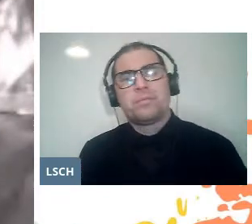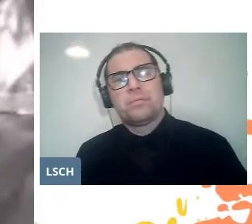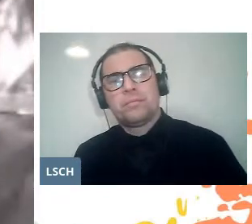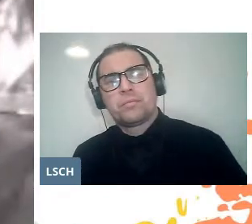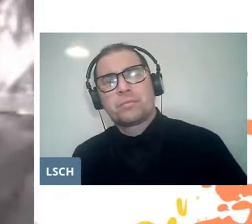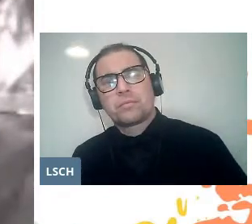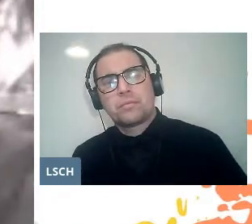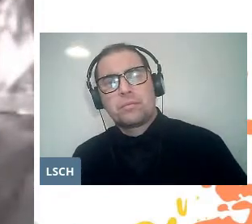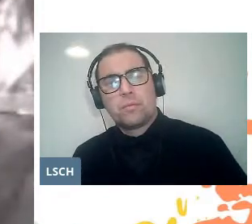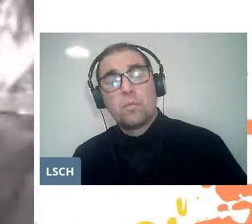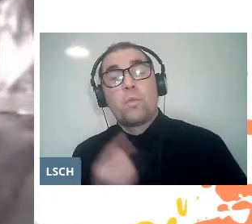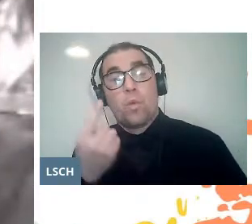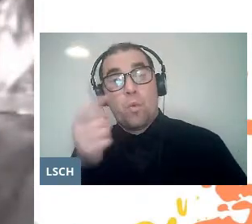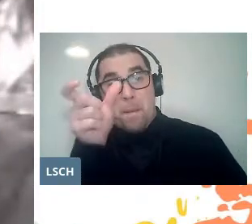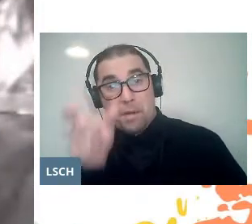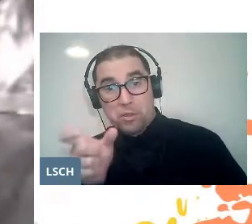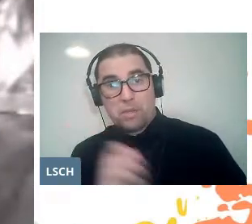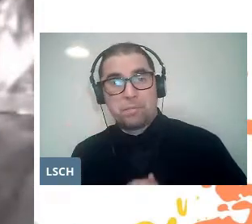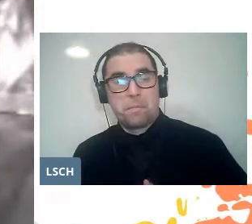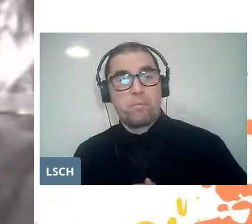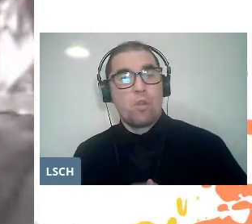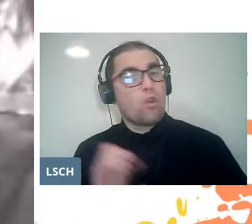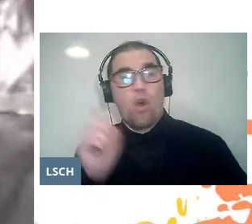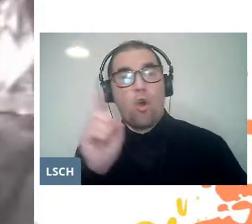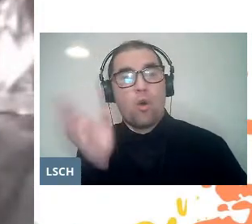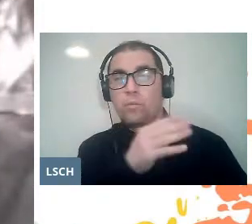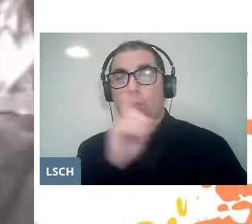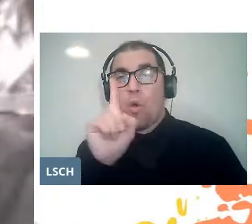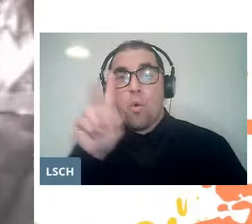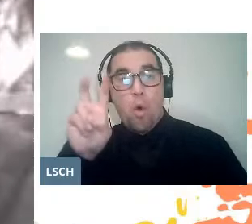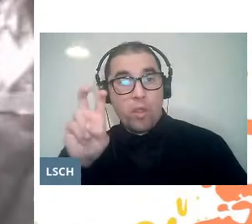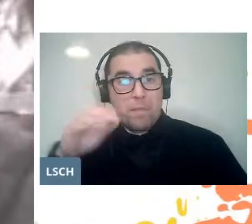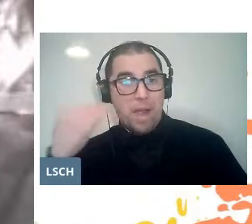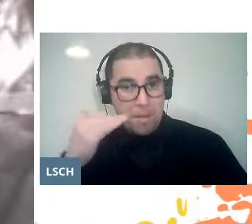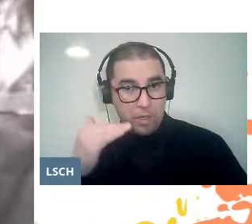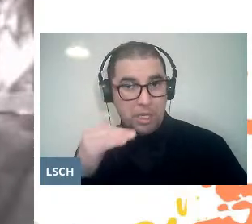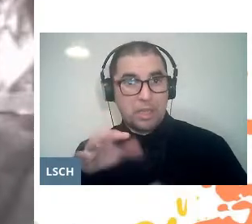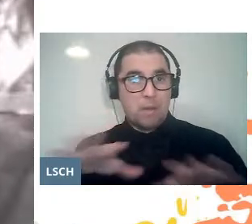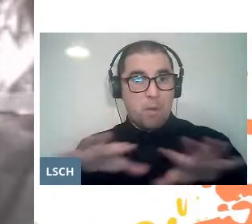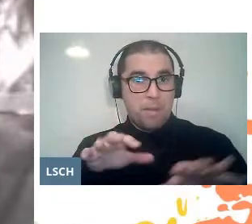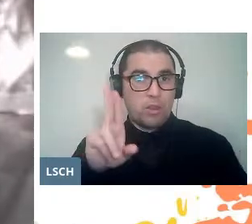One of the most important aspects of the romantic movement has to do